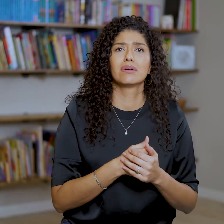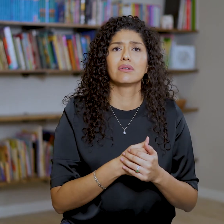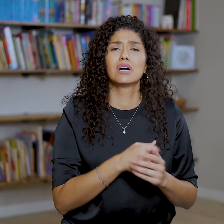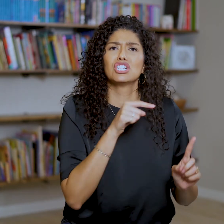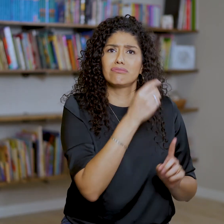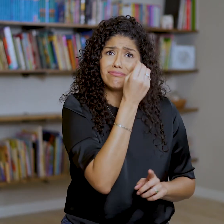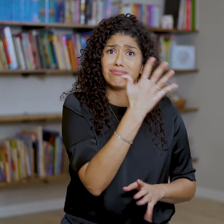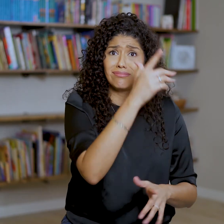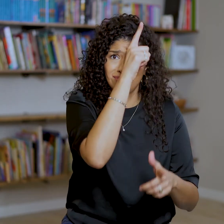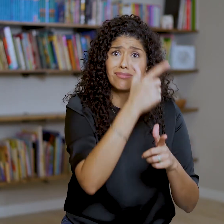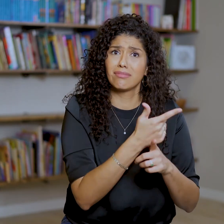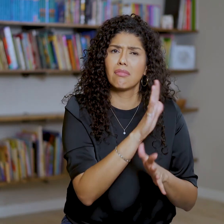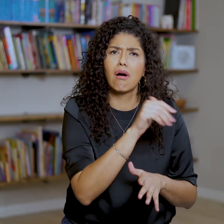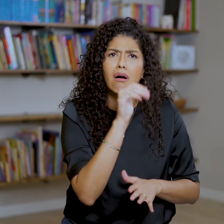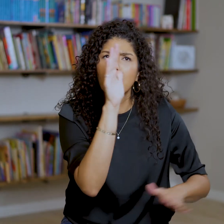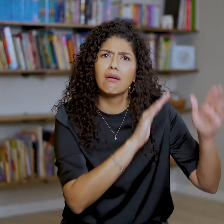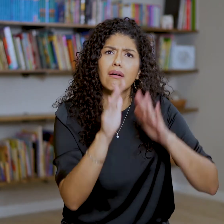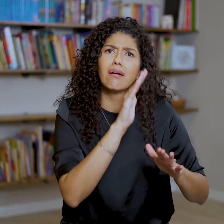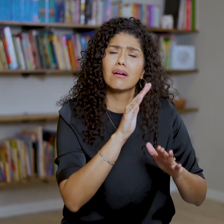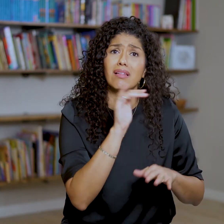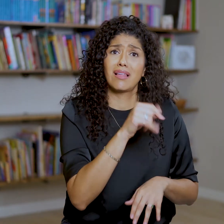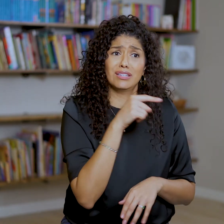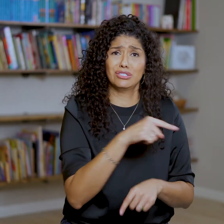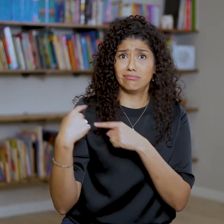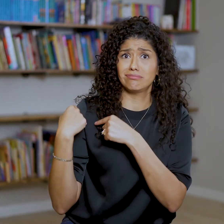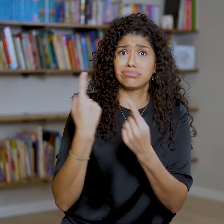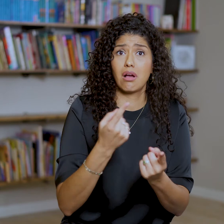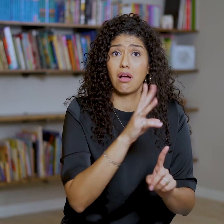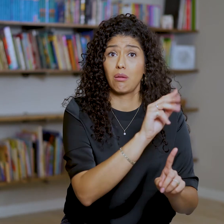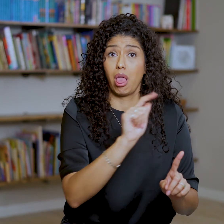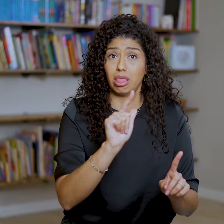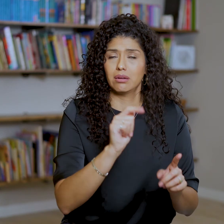She reassures them that she’s been a wall,